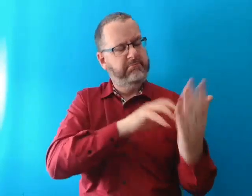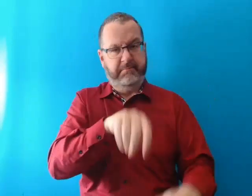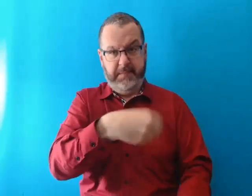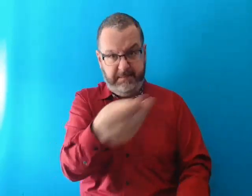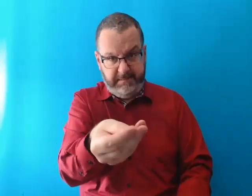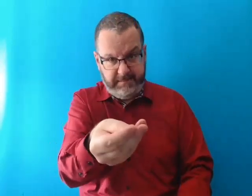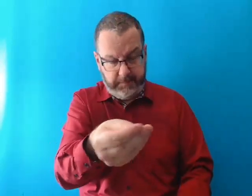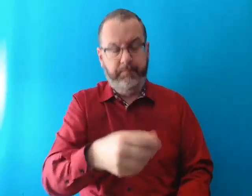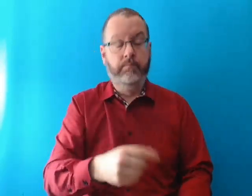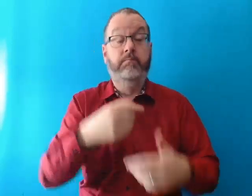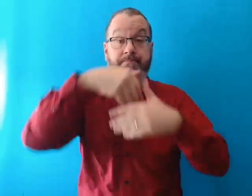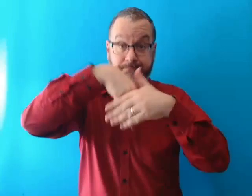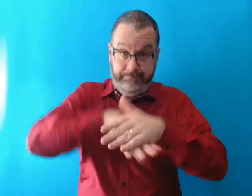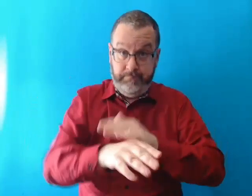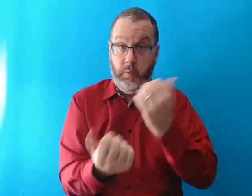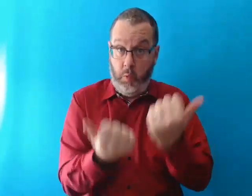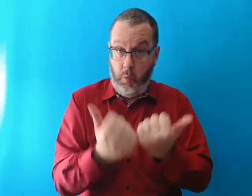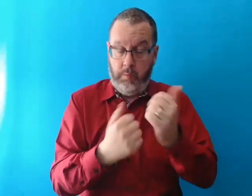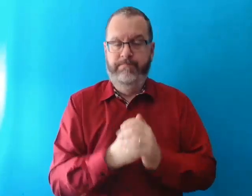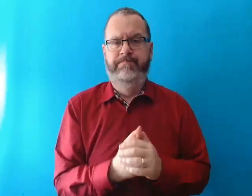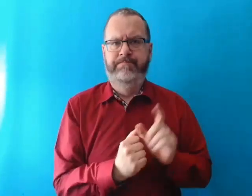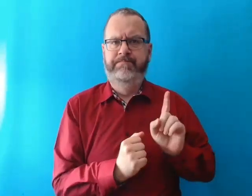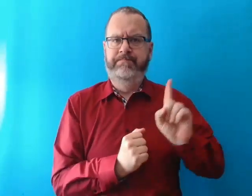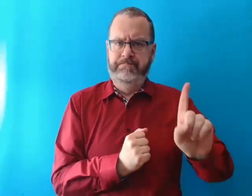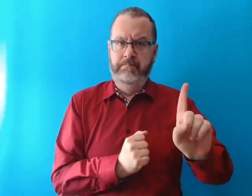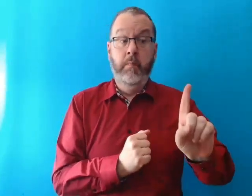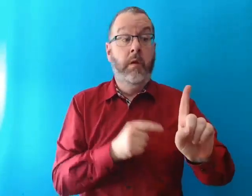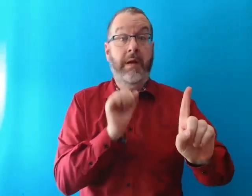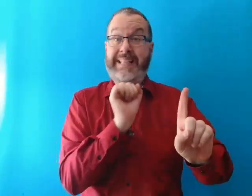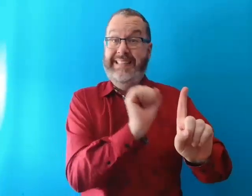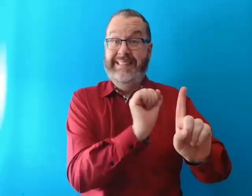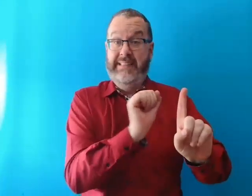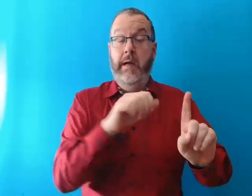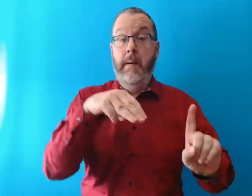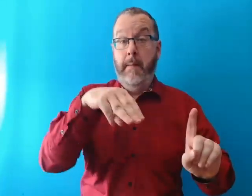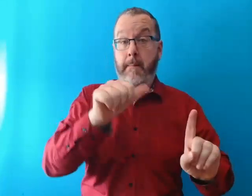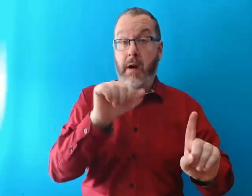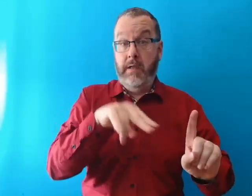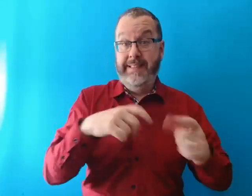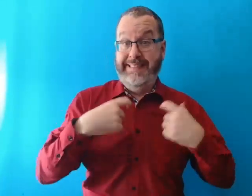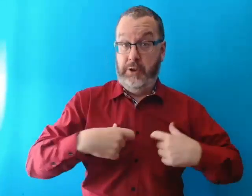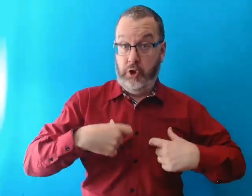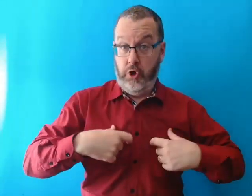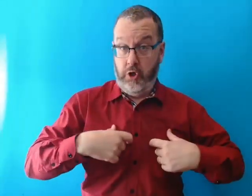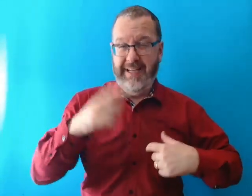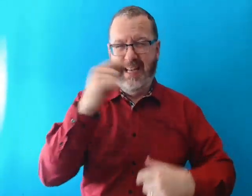Martin’s solicitor, named Kirwan, raised the point that according to